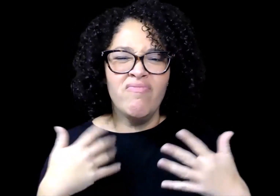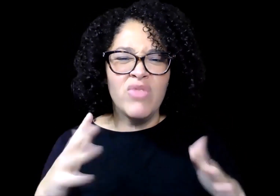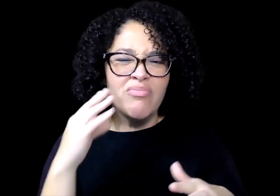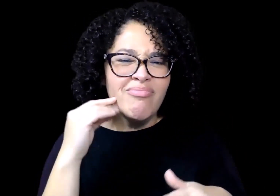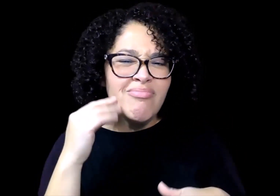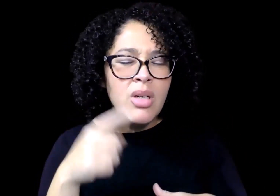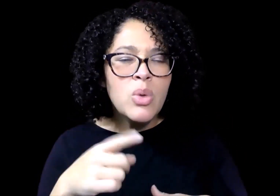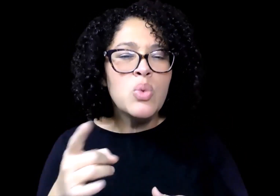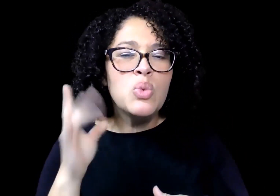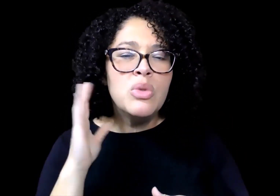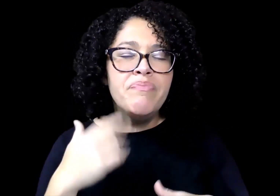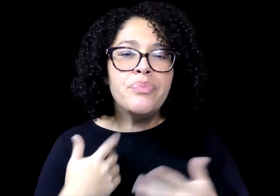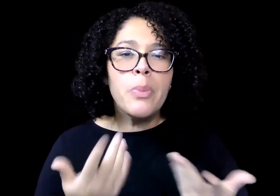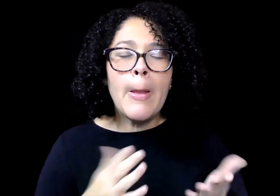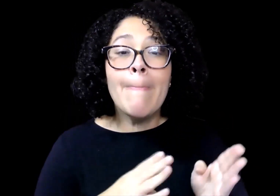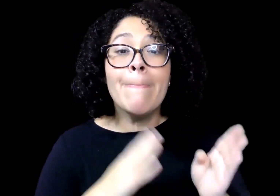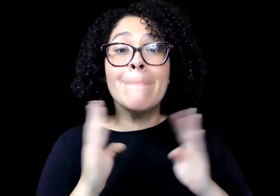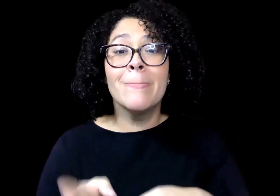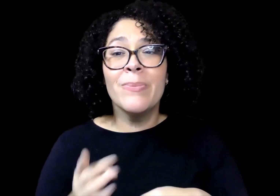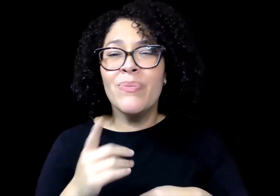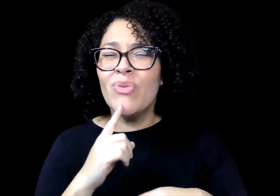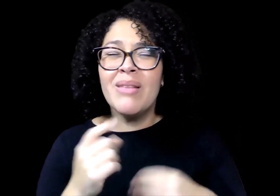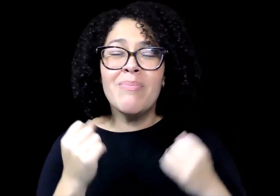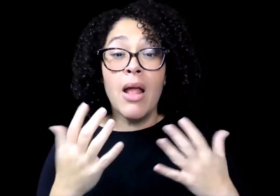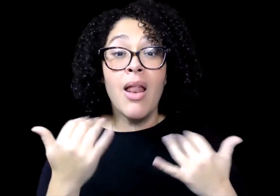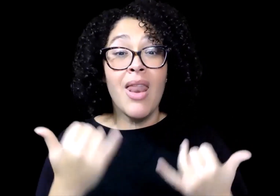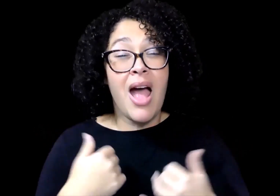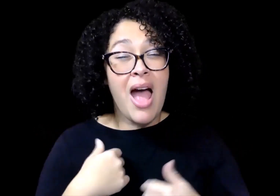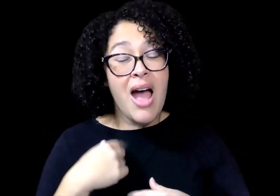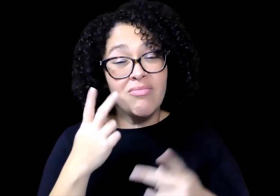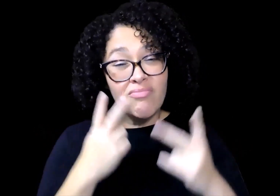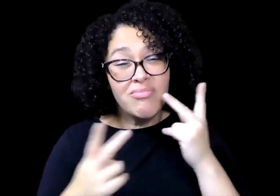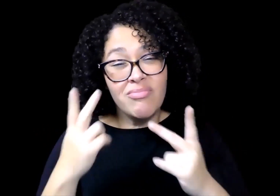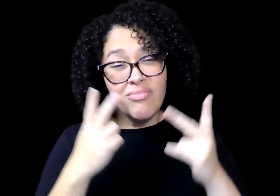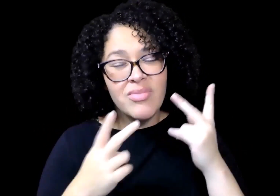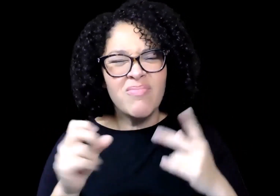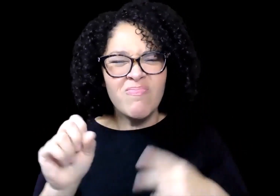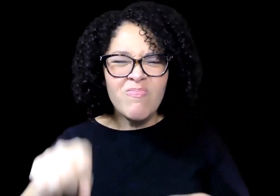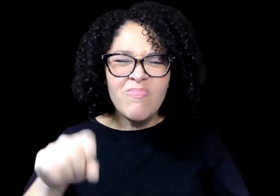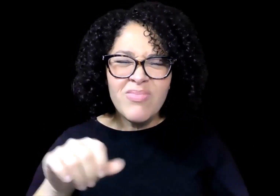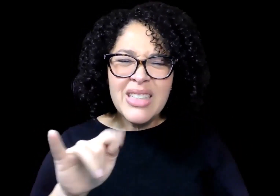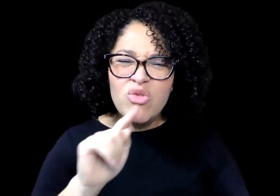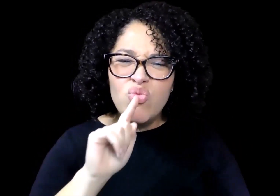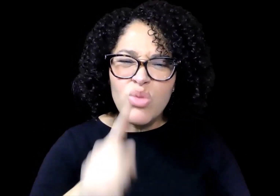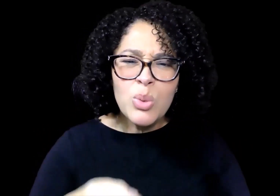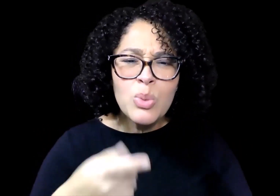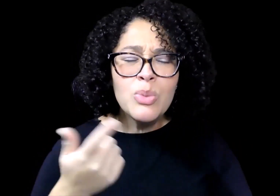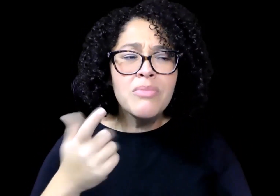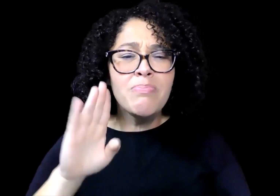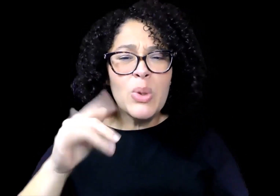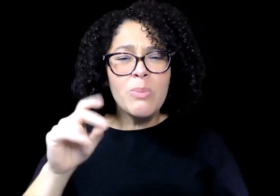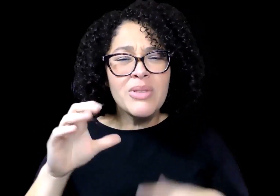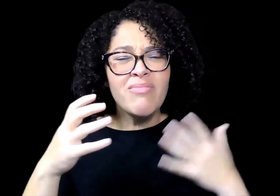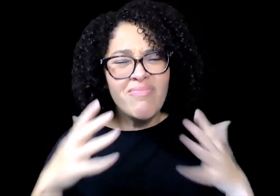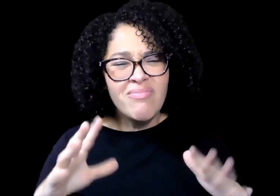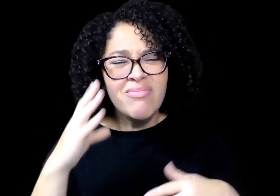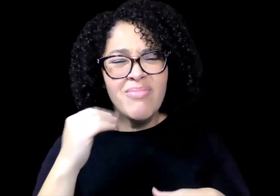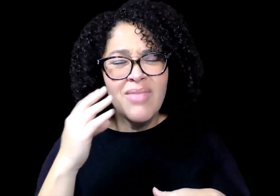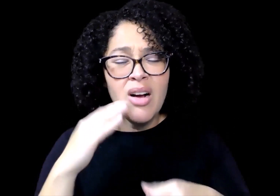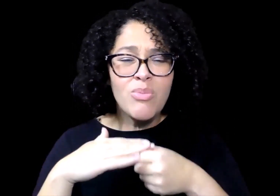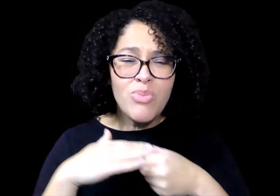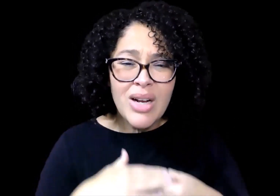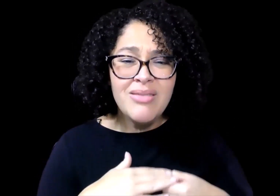and that bothered me you know I decided I'm seeing too much of this it really does happen